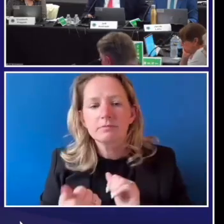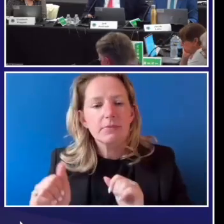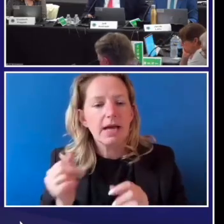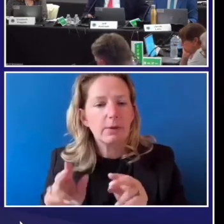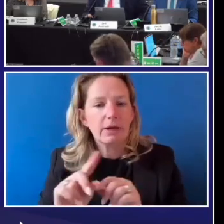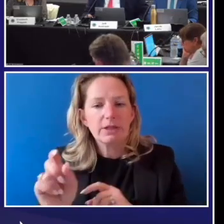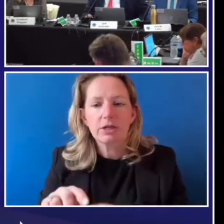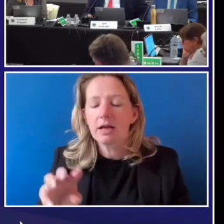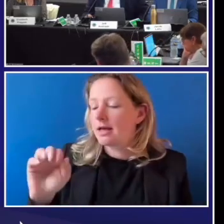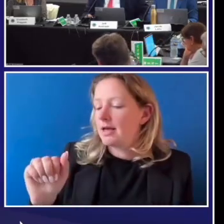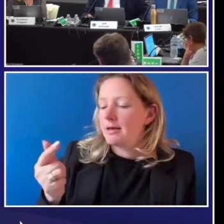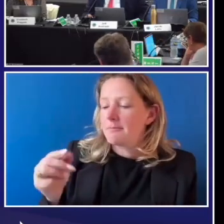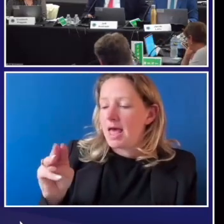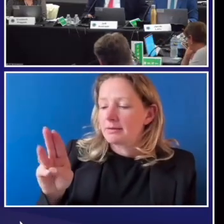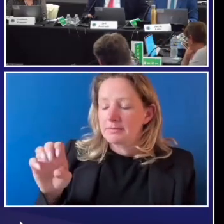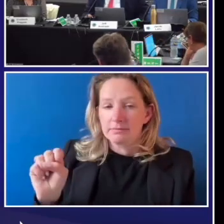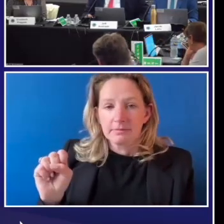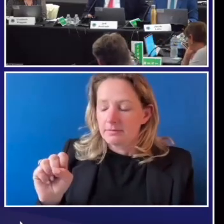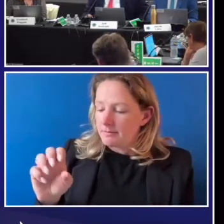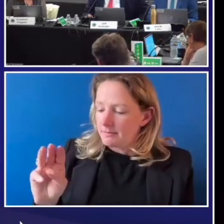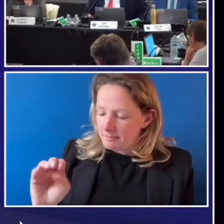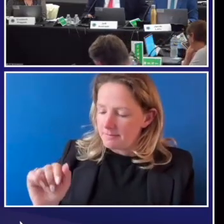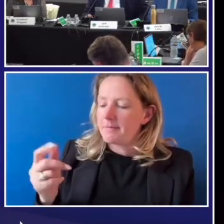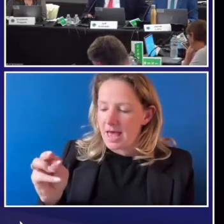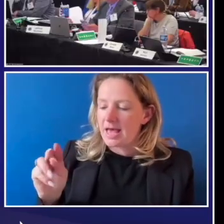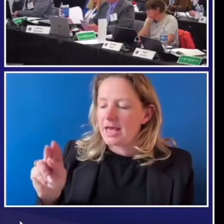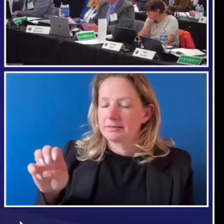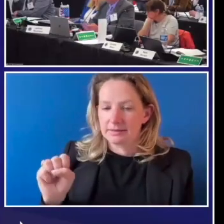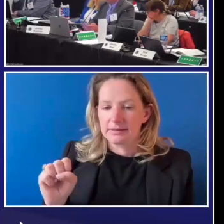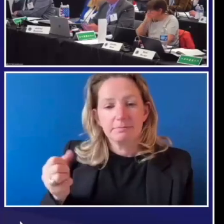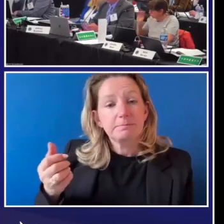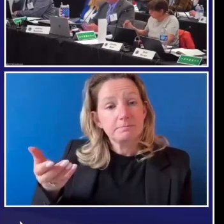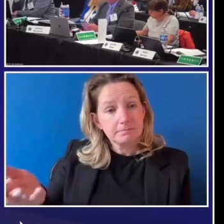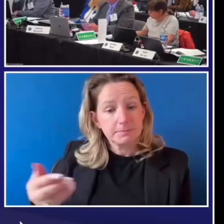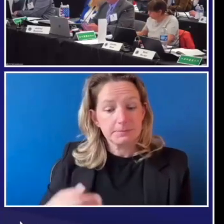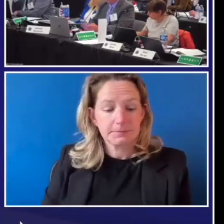Magnus, I'm going to give you the floor. Thank you. Can you, um, give an